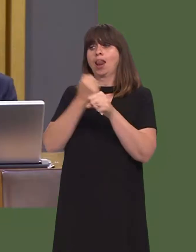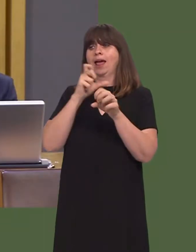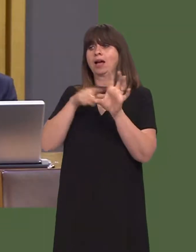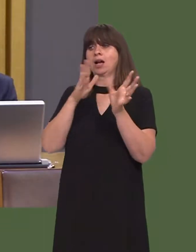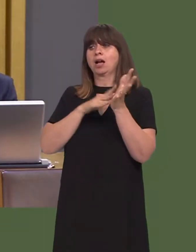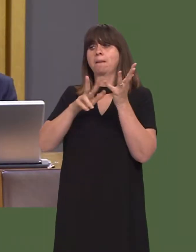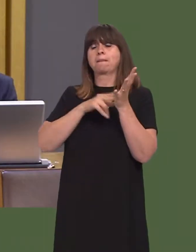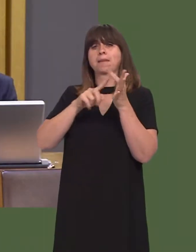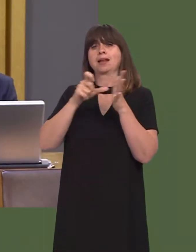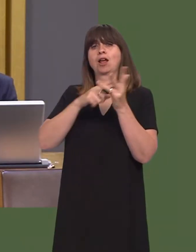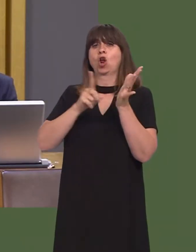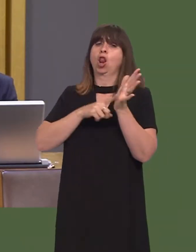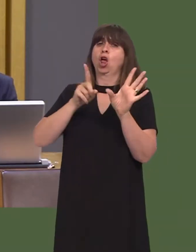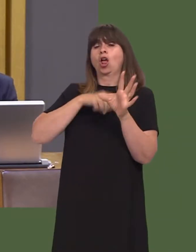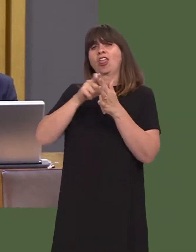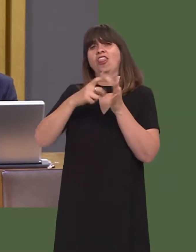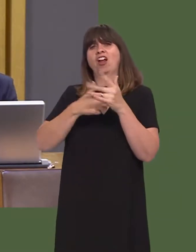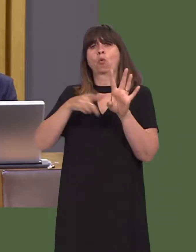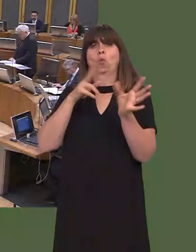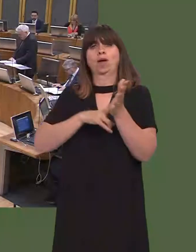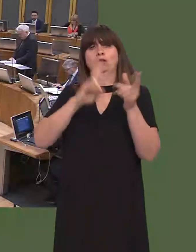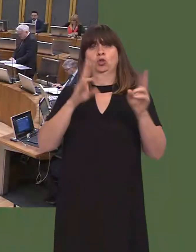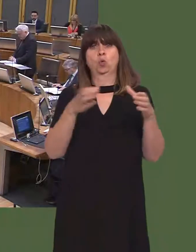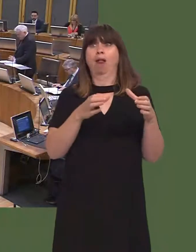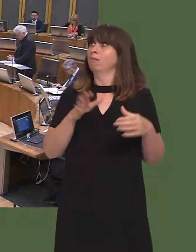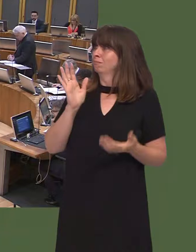Carwyn Jones: I am very pleased to see that Coleg Cymunedol y Dderwen has made sufficient